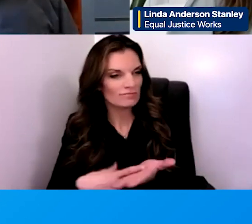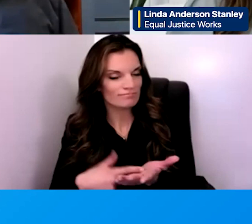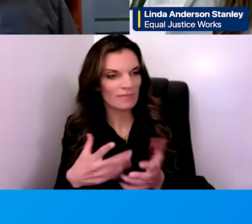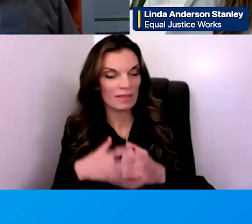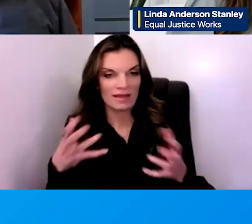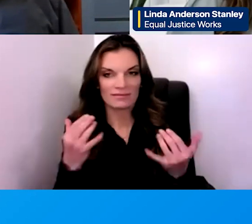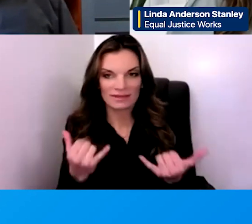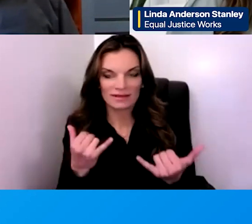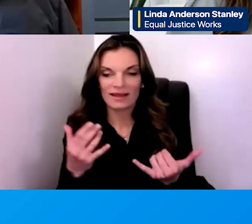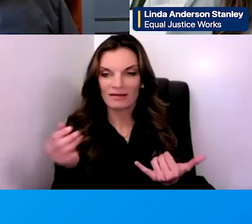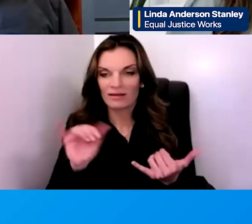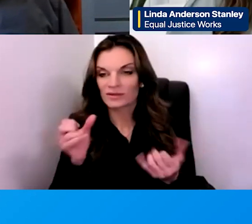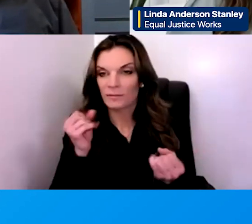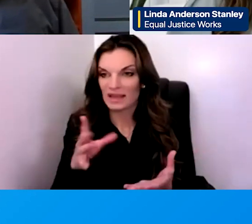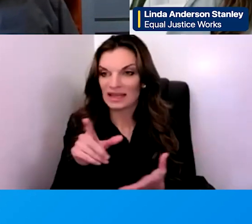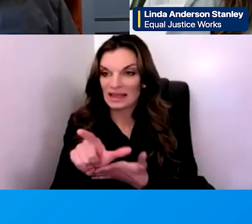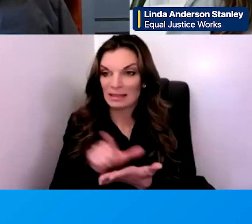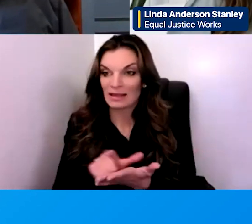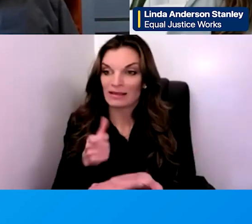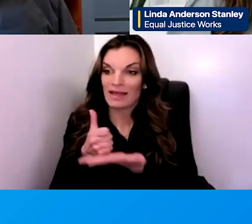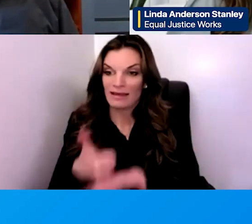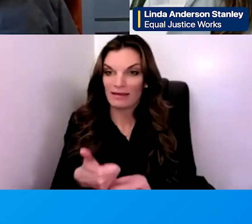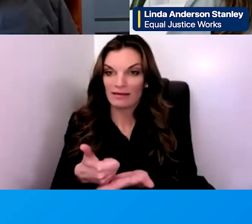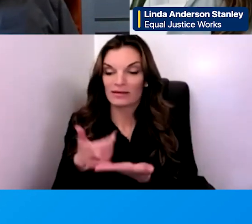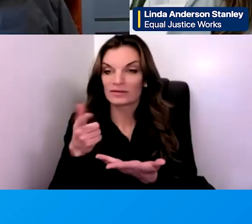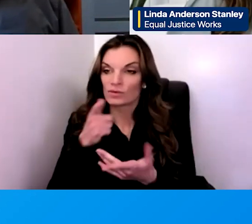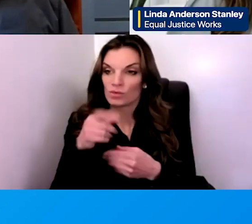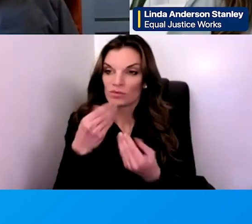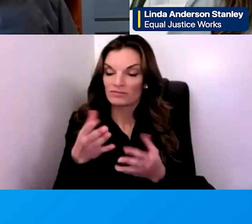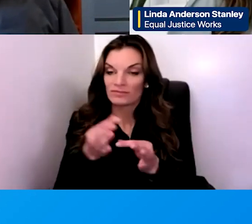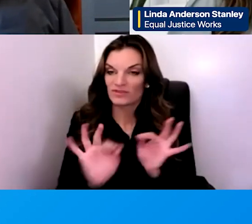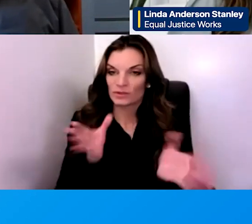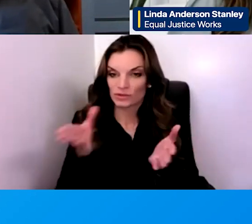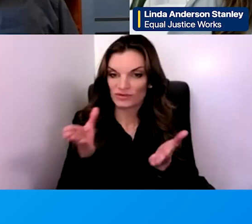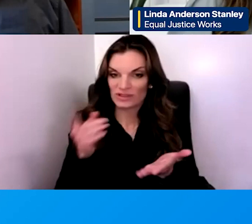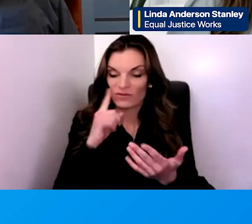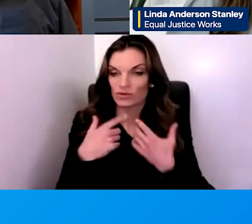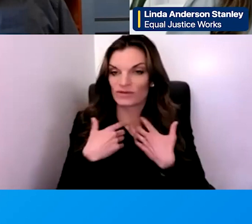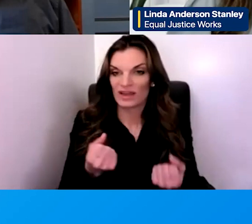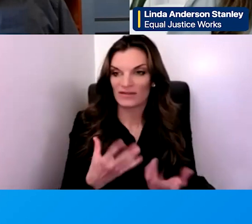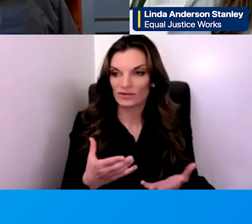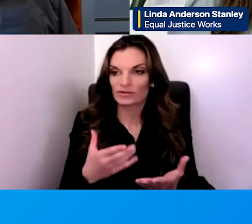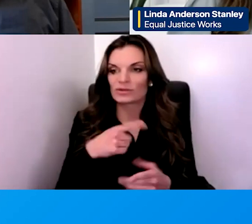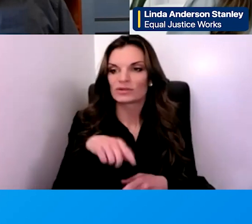And also that many legal aid offices providing these free services for disaster survivors don't always have the financial